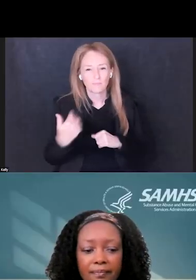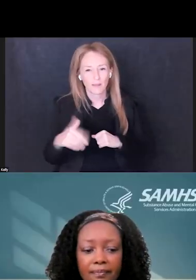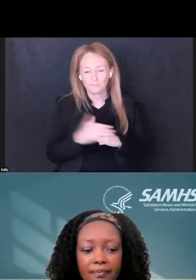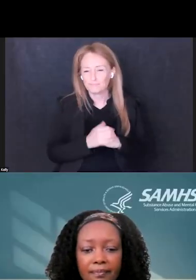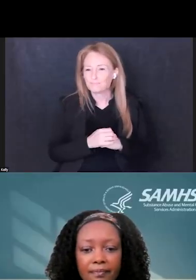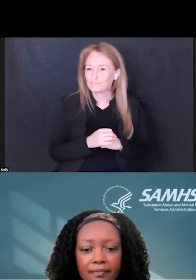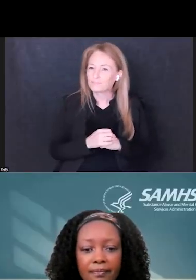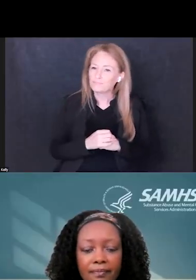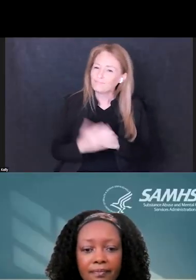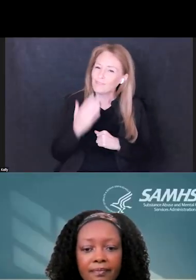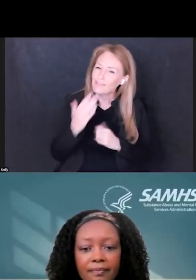: THANK YOU SO MUCH.